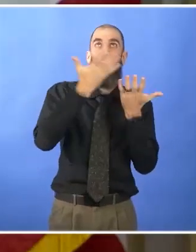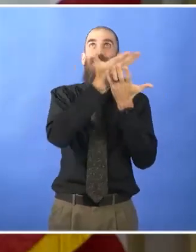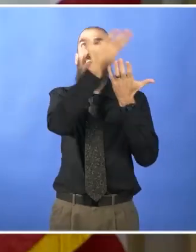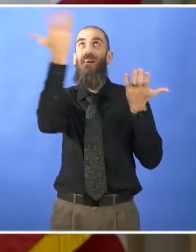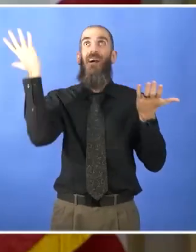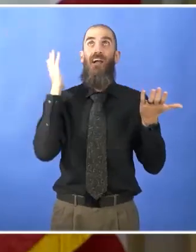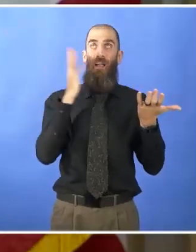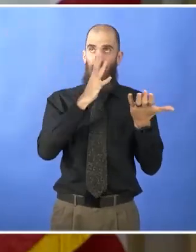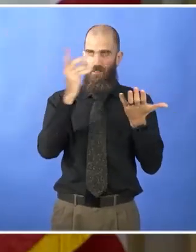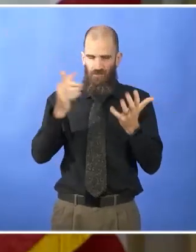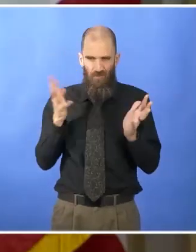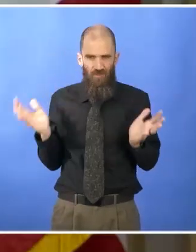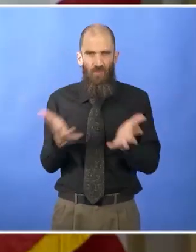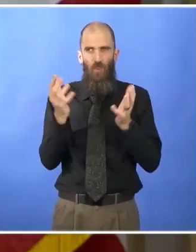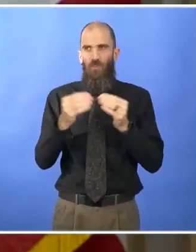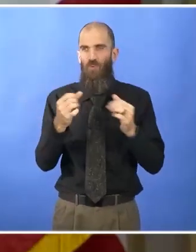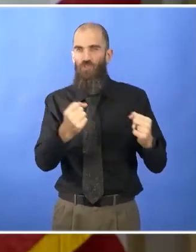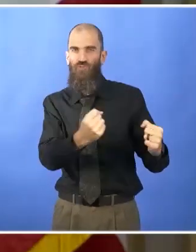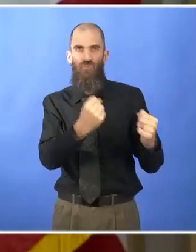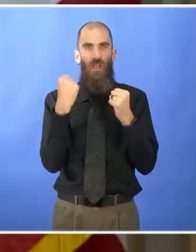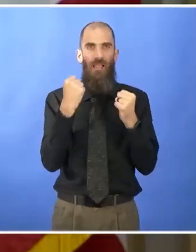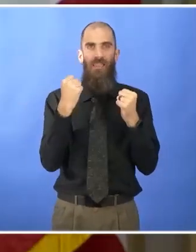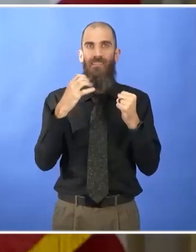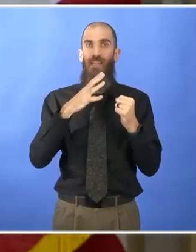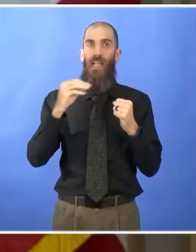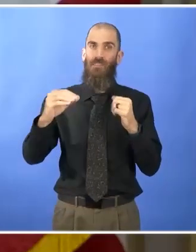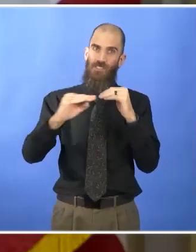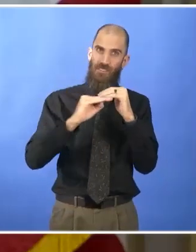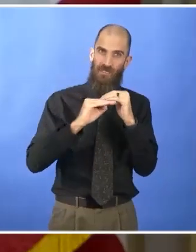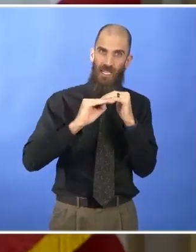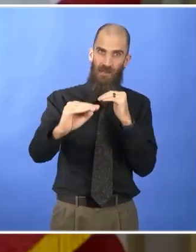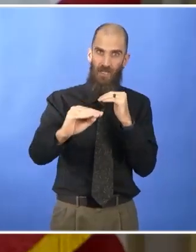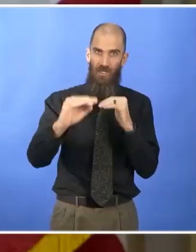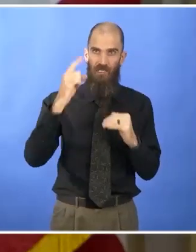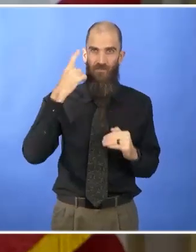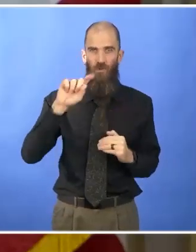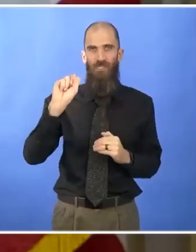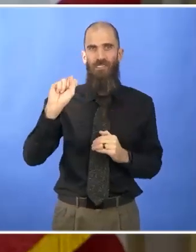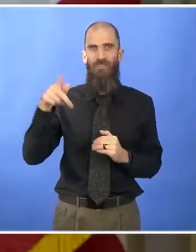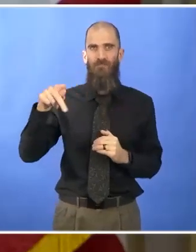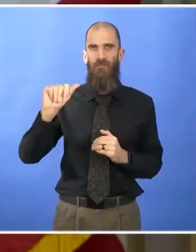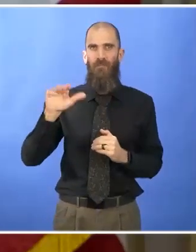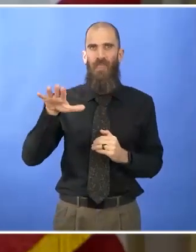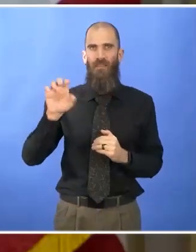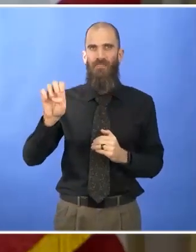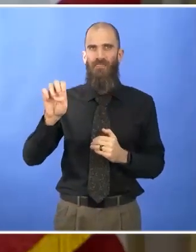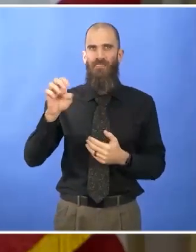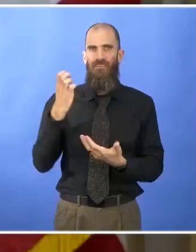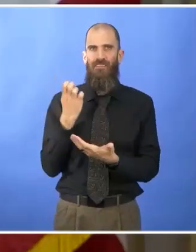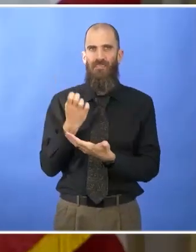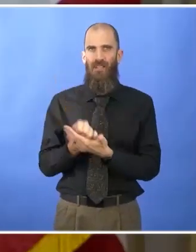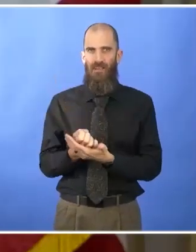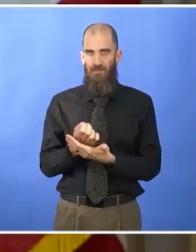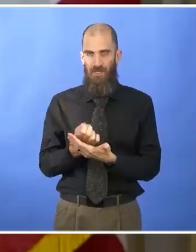RIGHT NOW THERE ARE THOUSANDS OF TONS OF ORBITAL DEBRIS IN